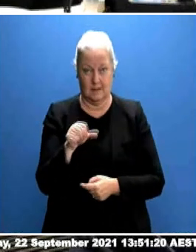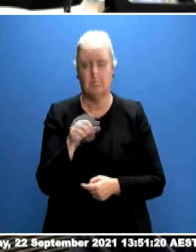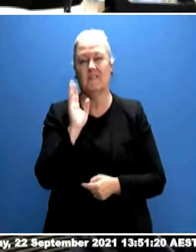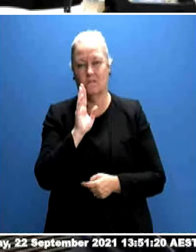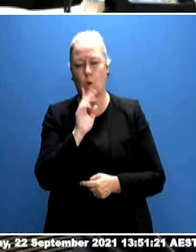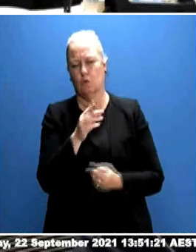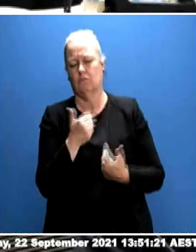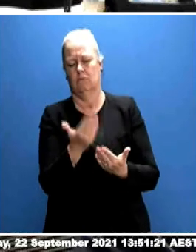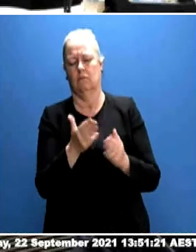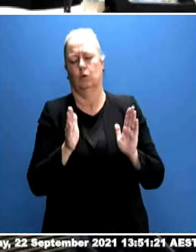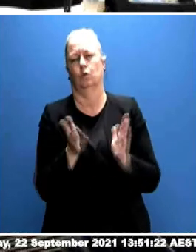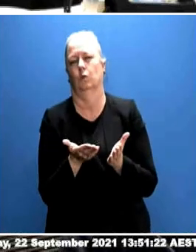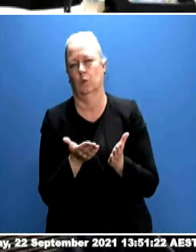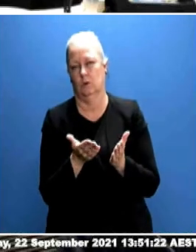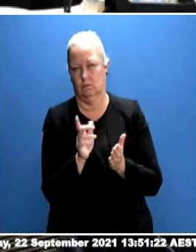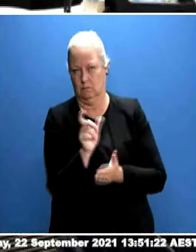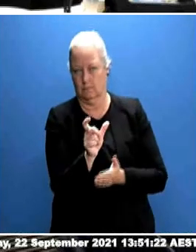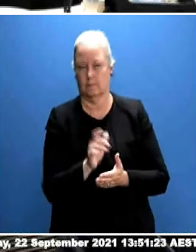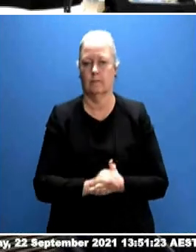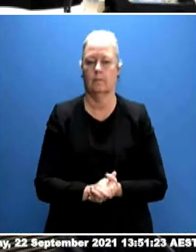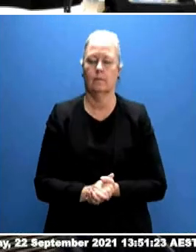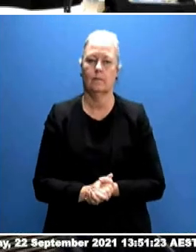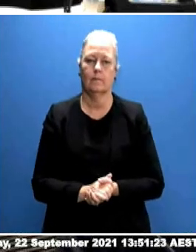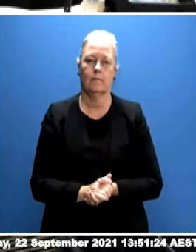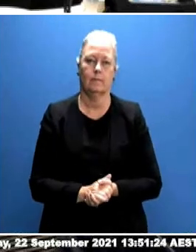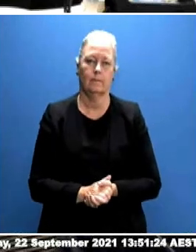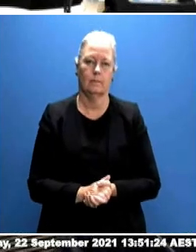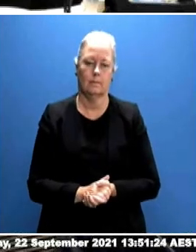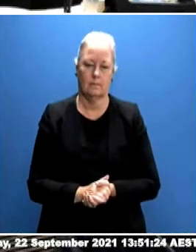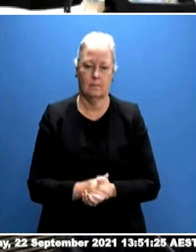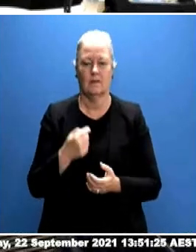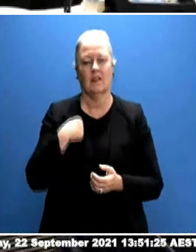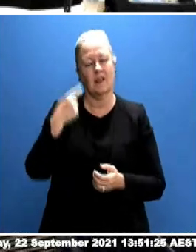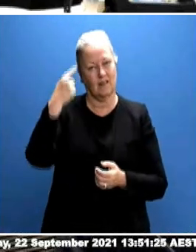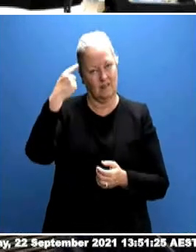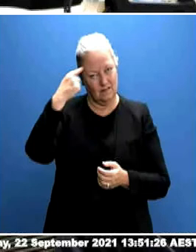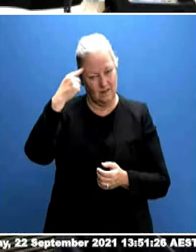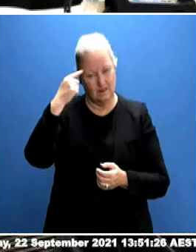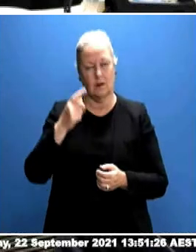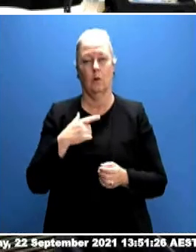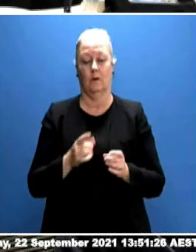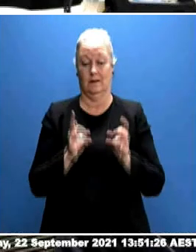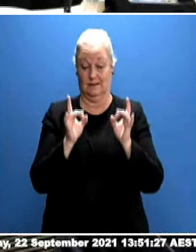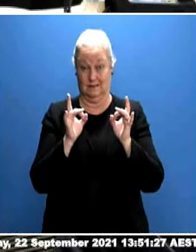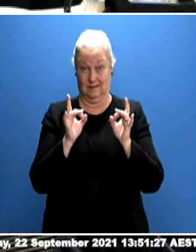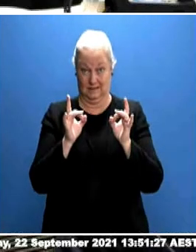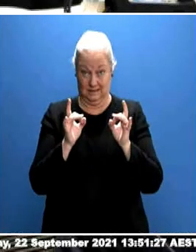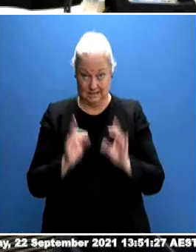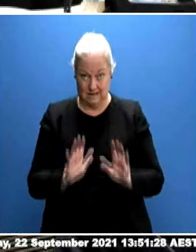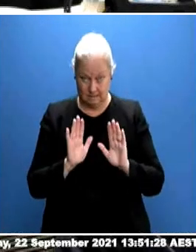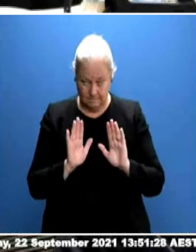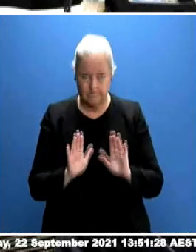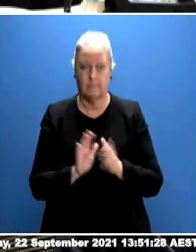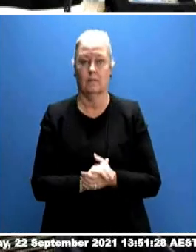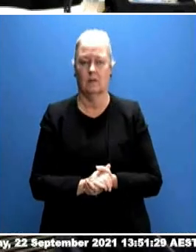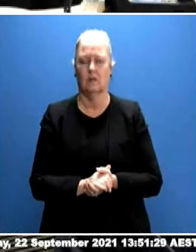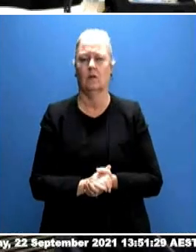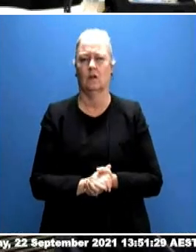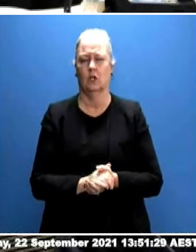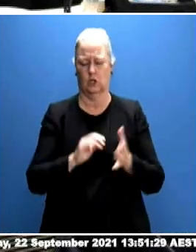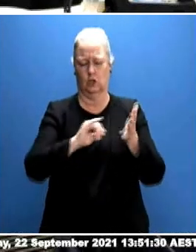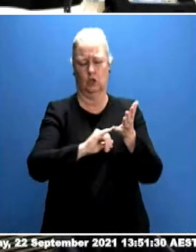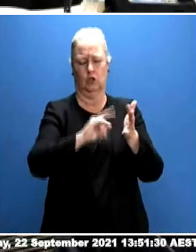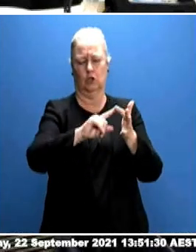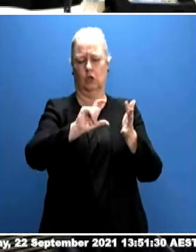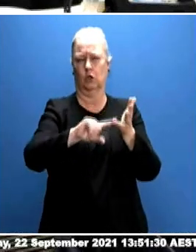If we can begin at the beginning, what is Secure Care in the context of the